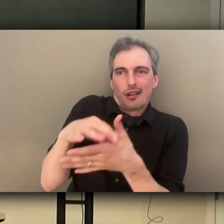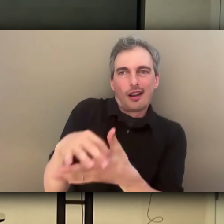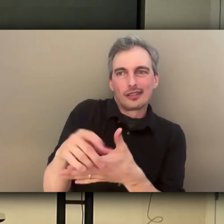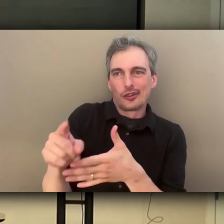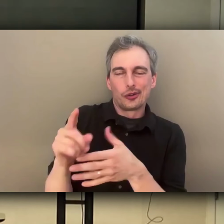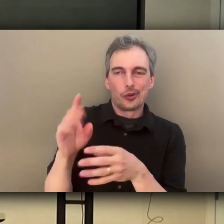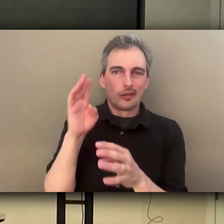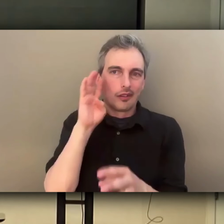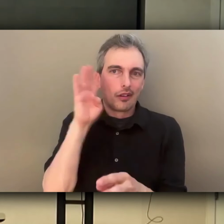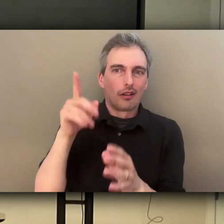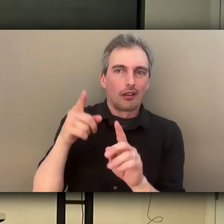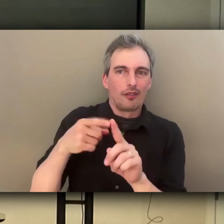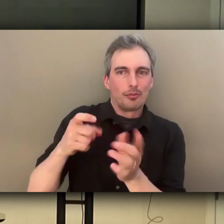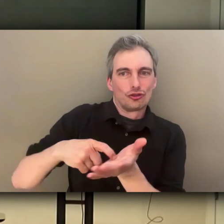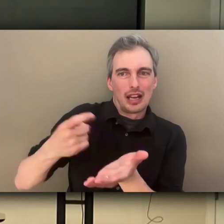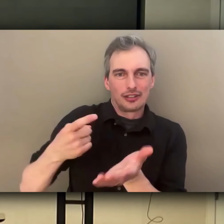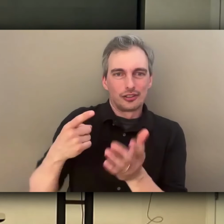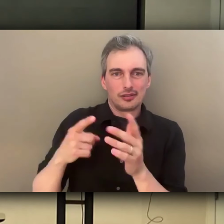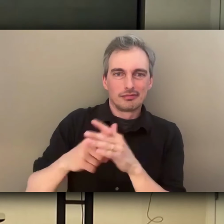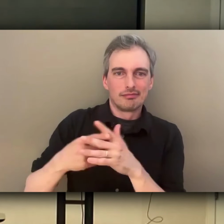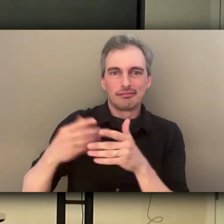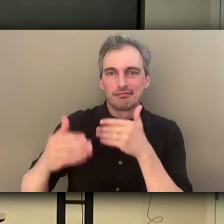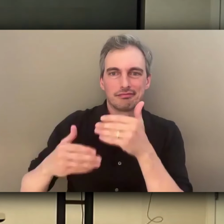Many podcasting people do that